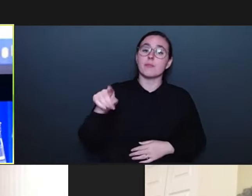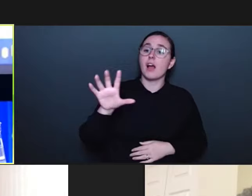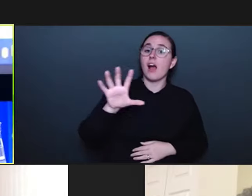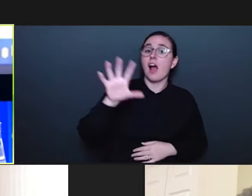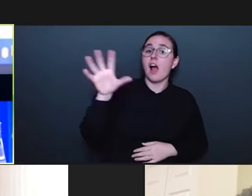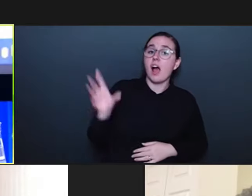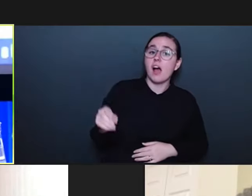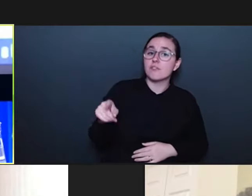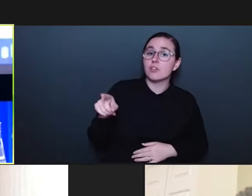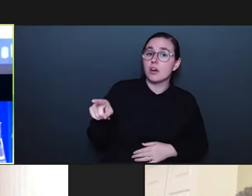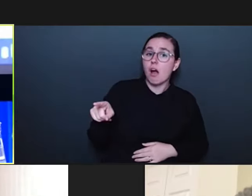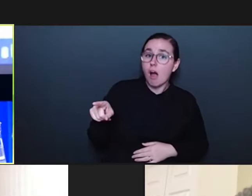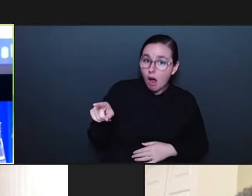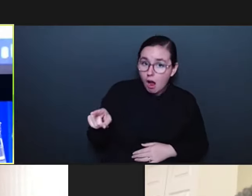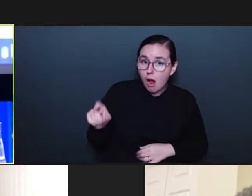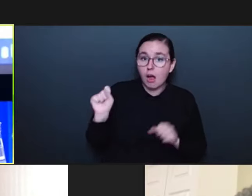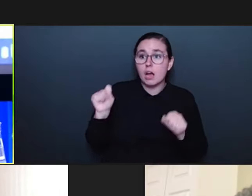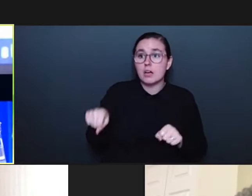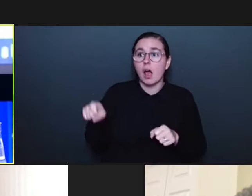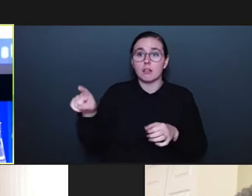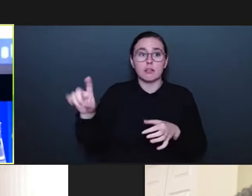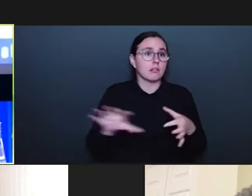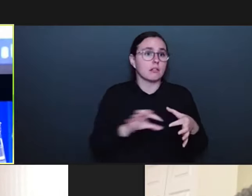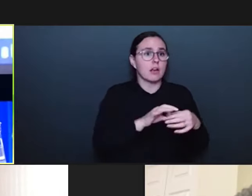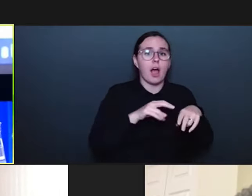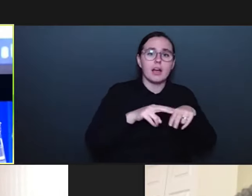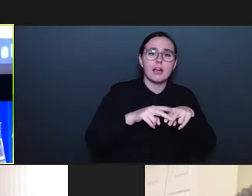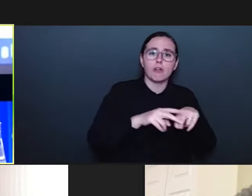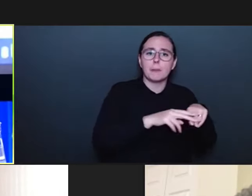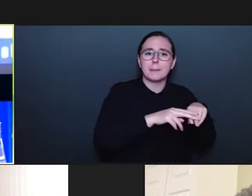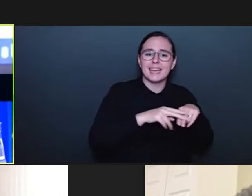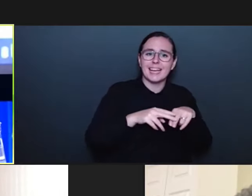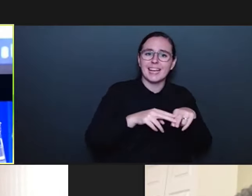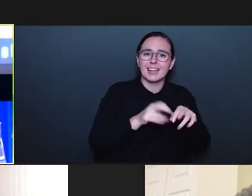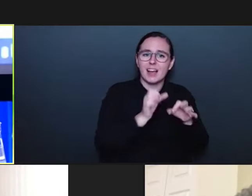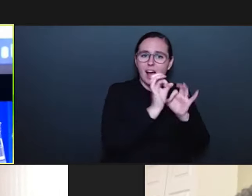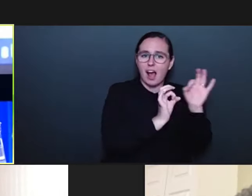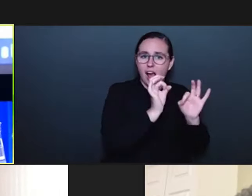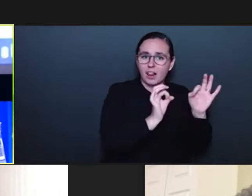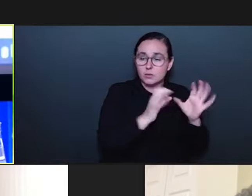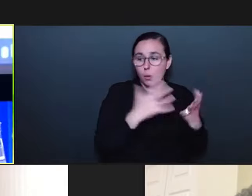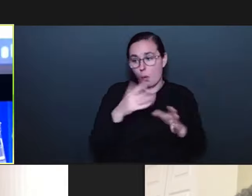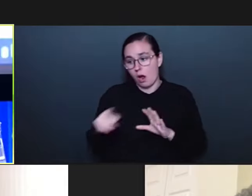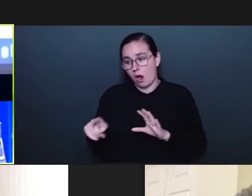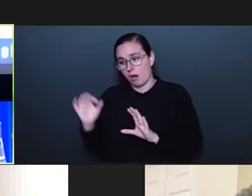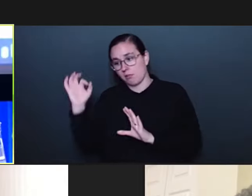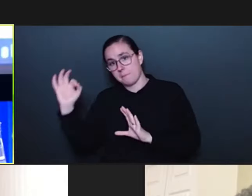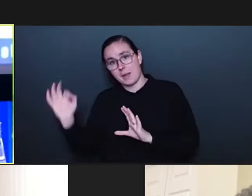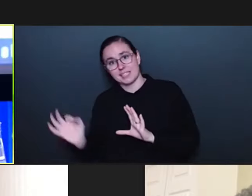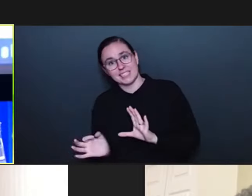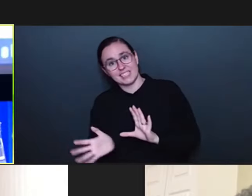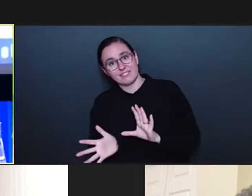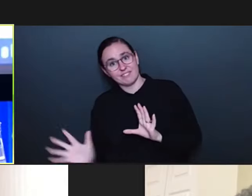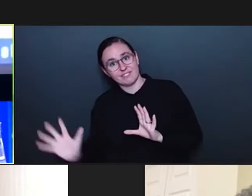what are the areas we can sort of tap into. That is why I want to encourage this course as young people that we capitalize on these spaces because that is where you can share ideas.